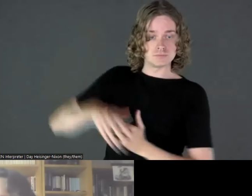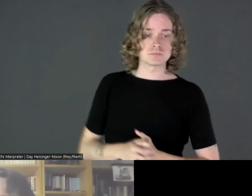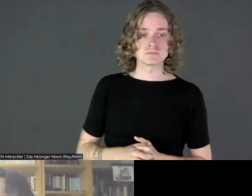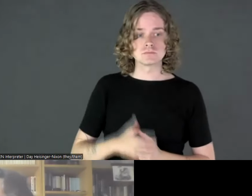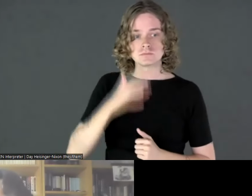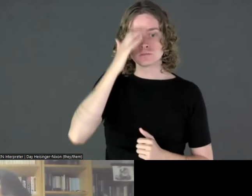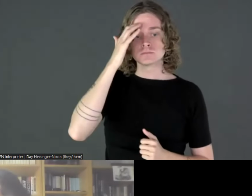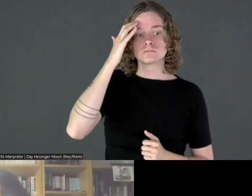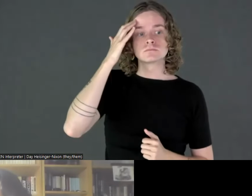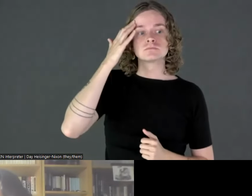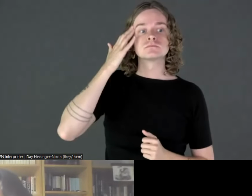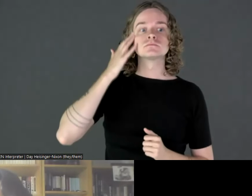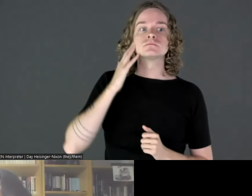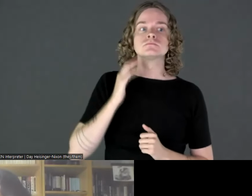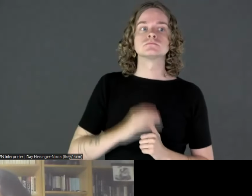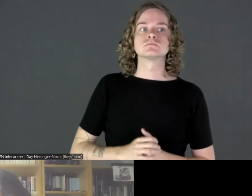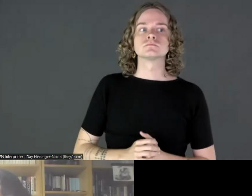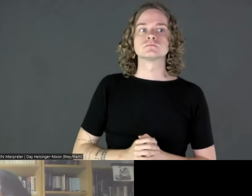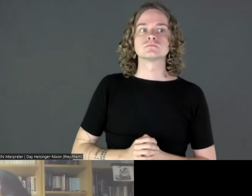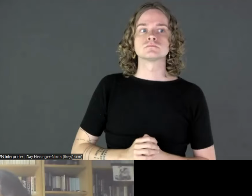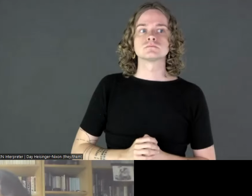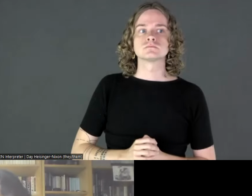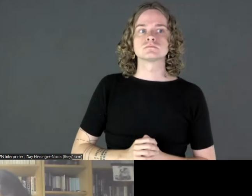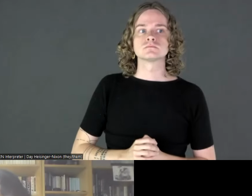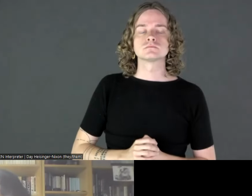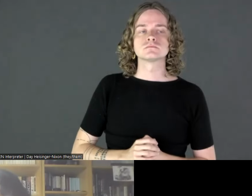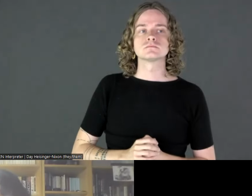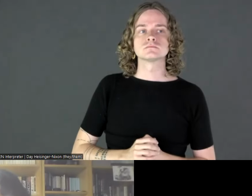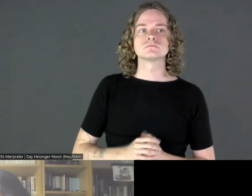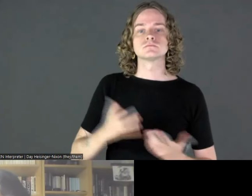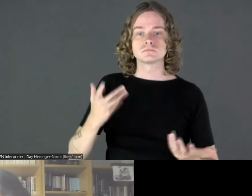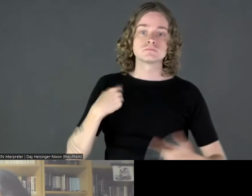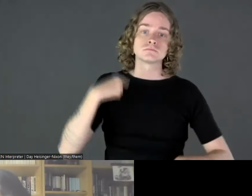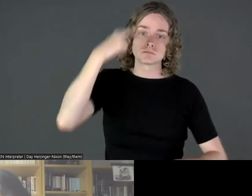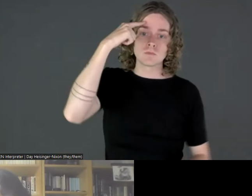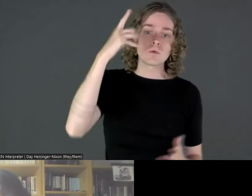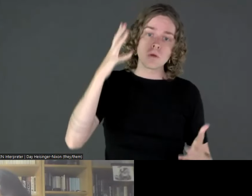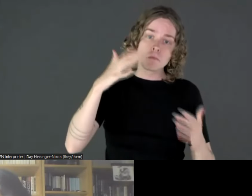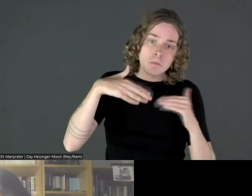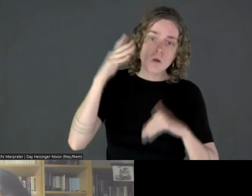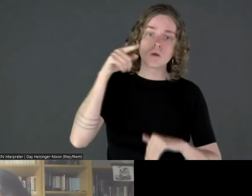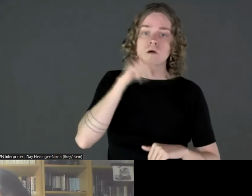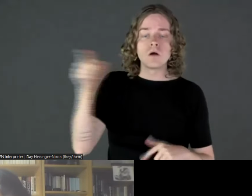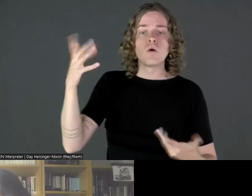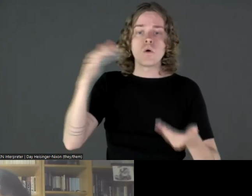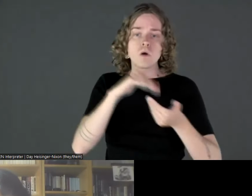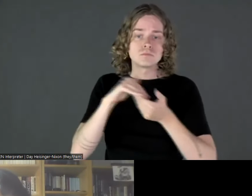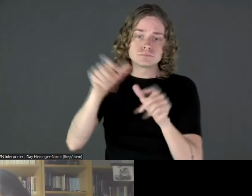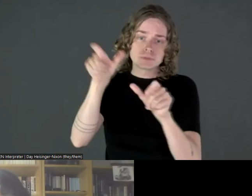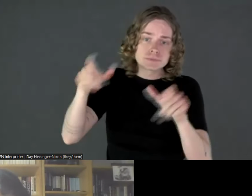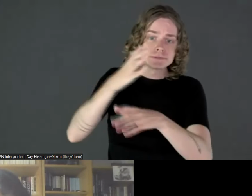news also. Representatives of organizations of persons with disabilities are engaged